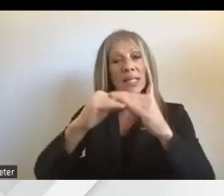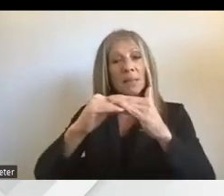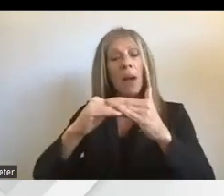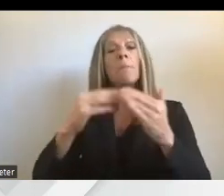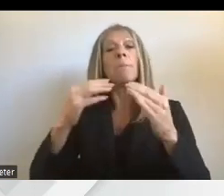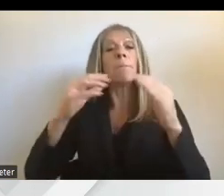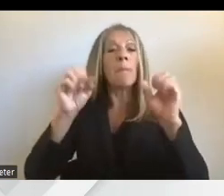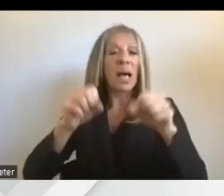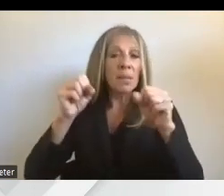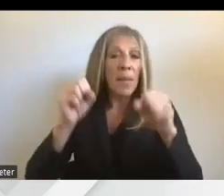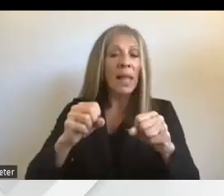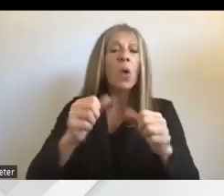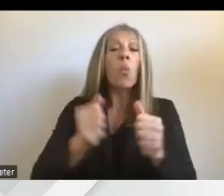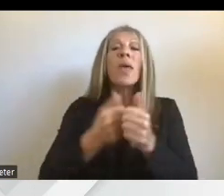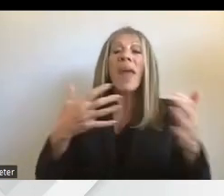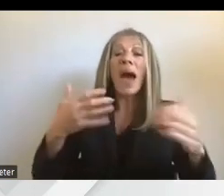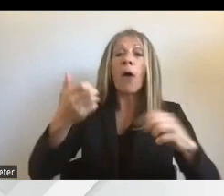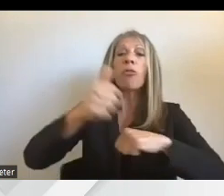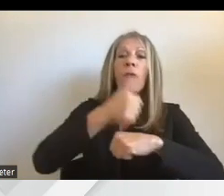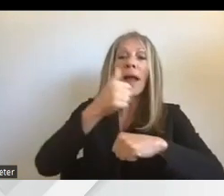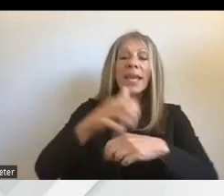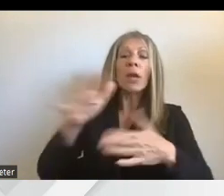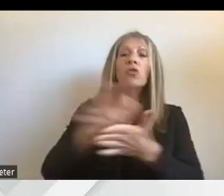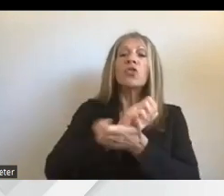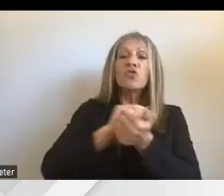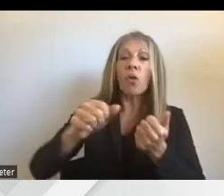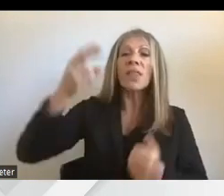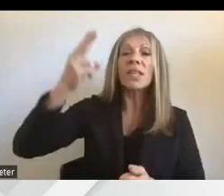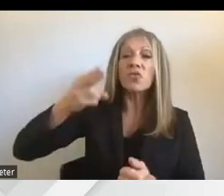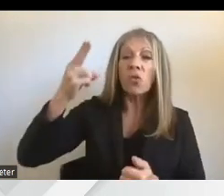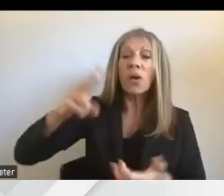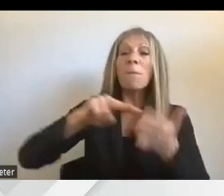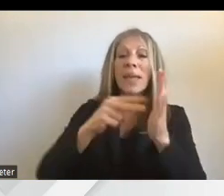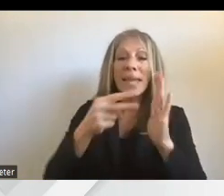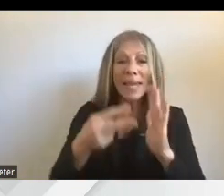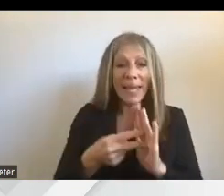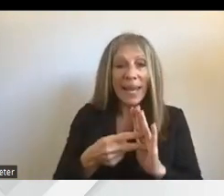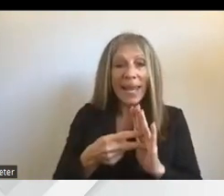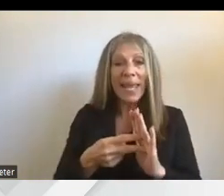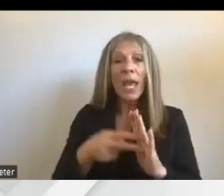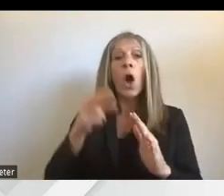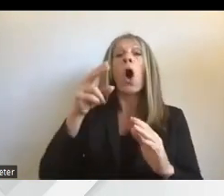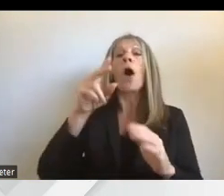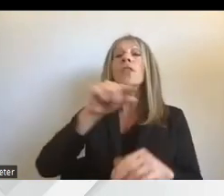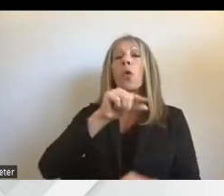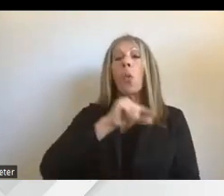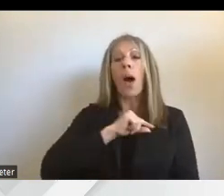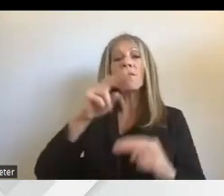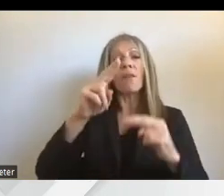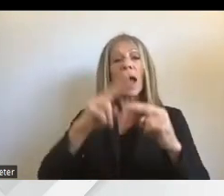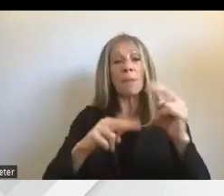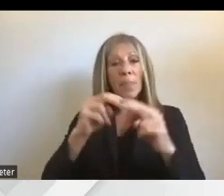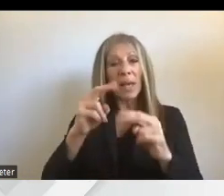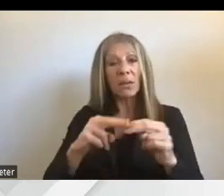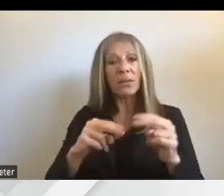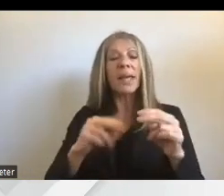without threatening or destroying the historic significance of the qualified building or facility."